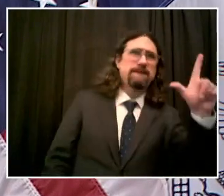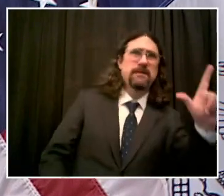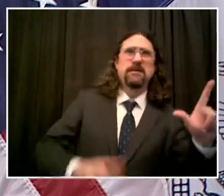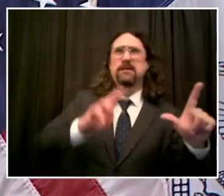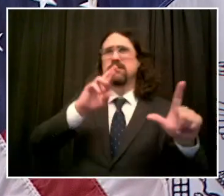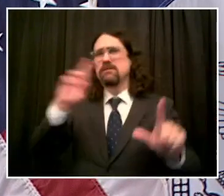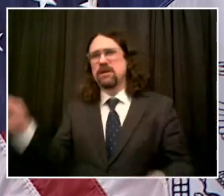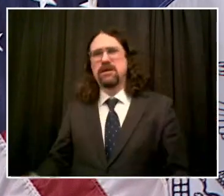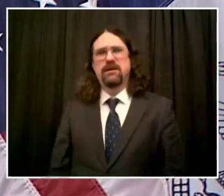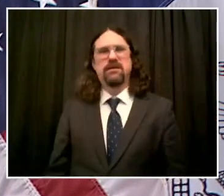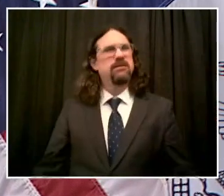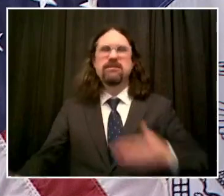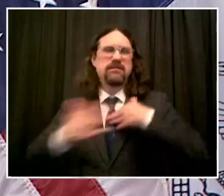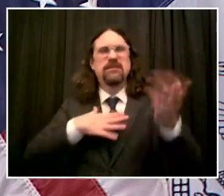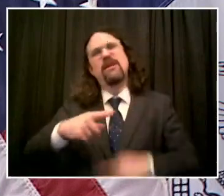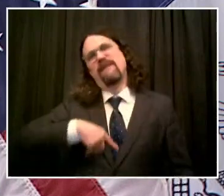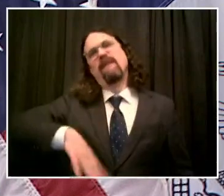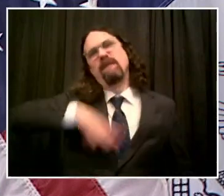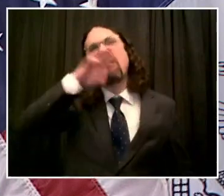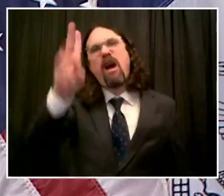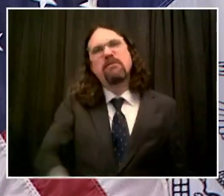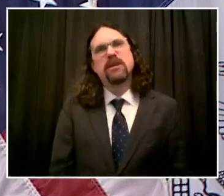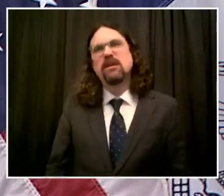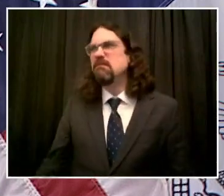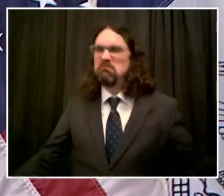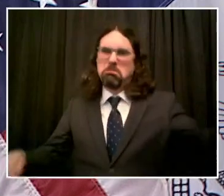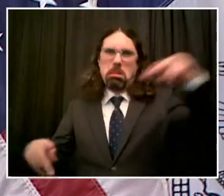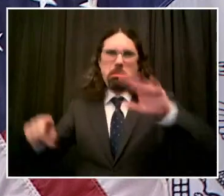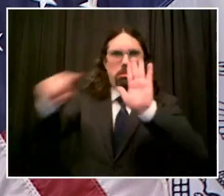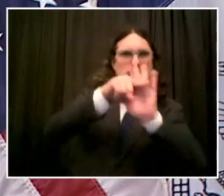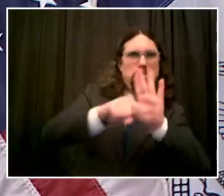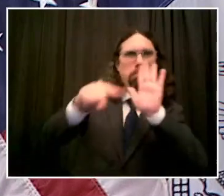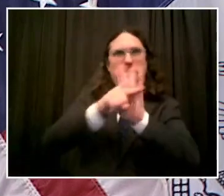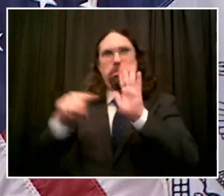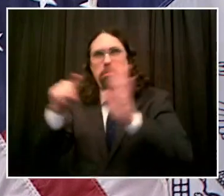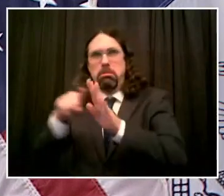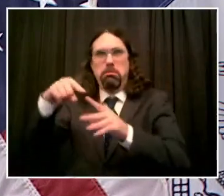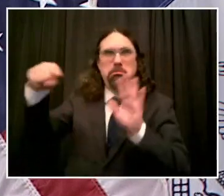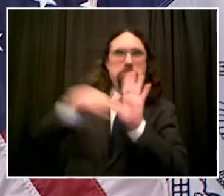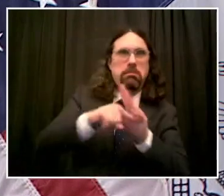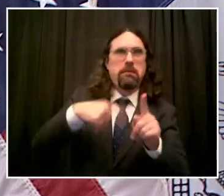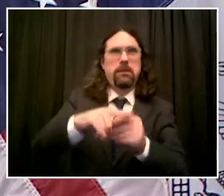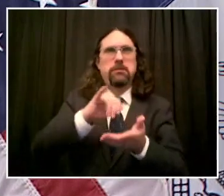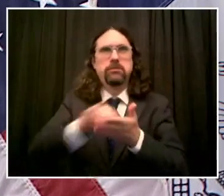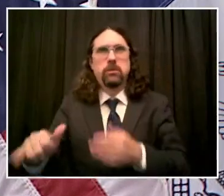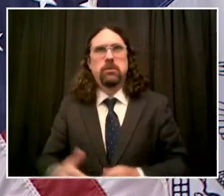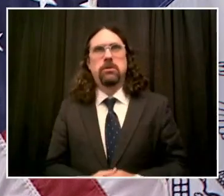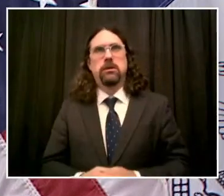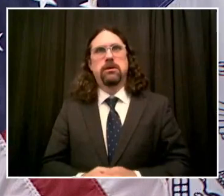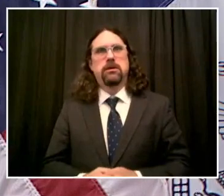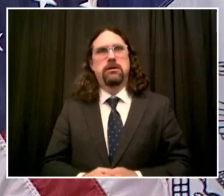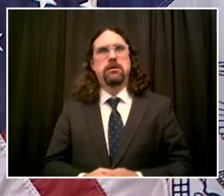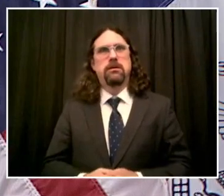PEOPLE ATTACKING THE CITY OF NEW YORK. SO LET'S BE CLEAR. WE ARE GOING TO